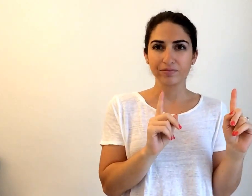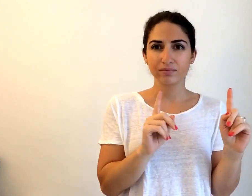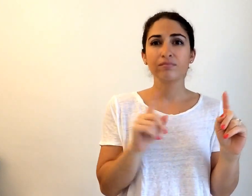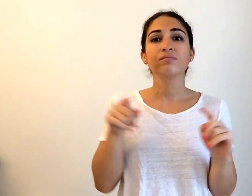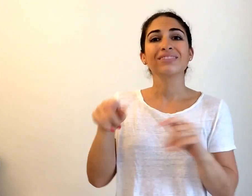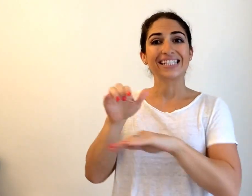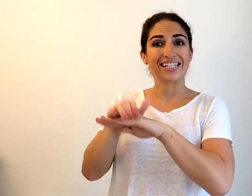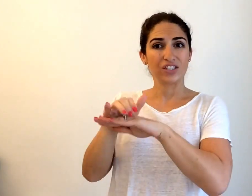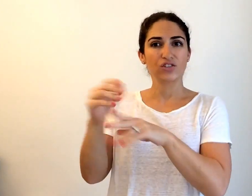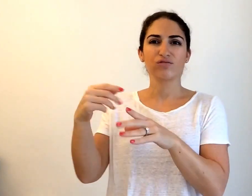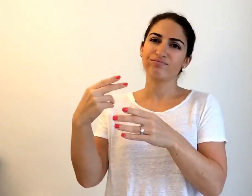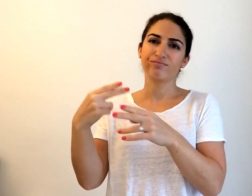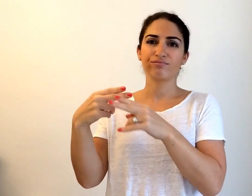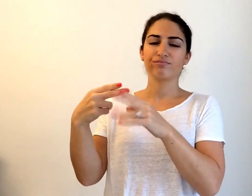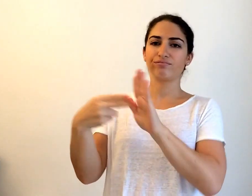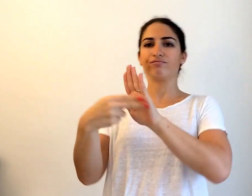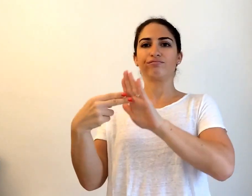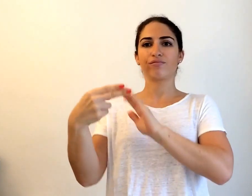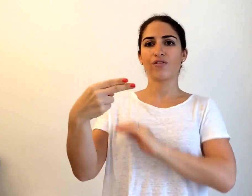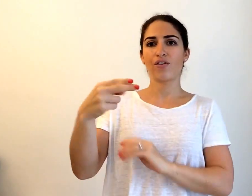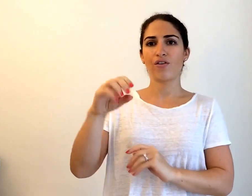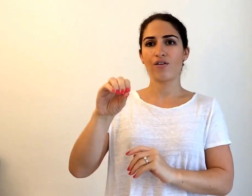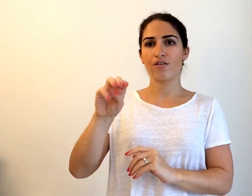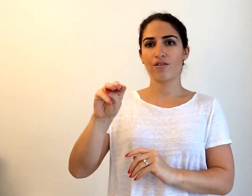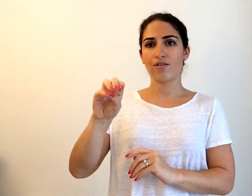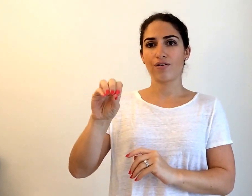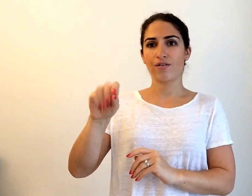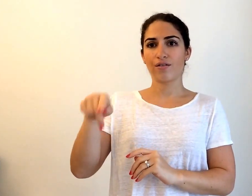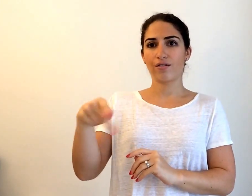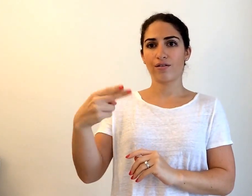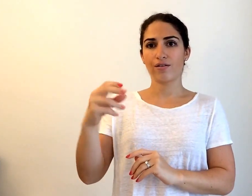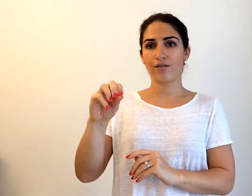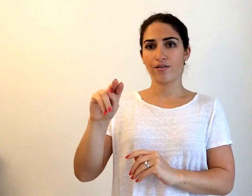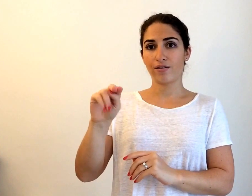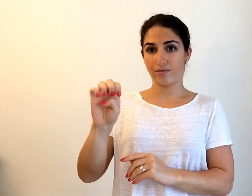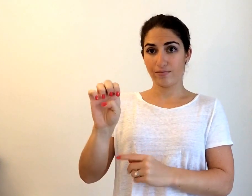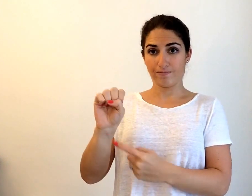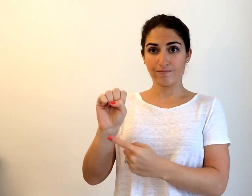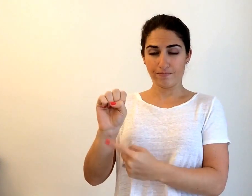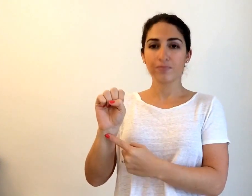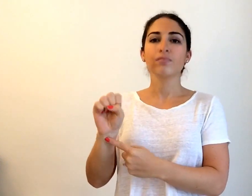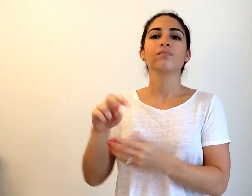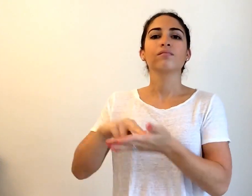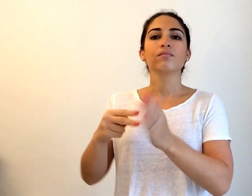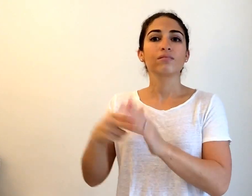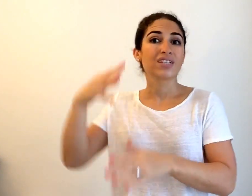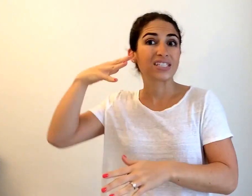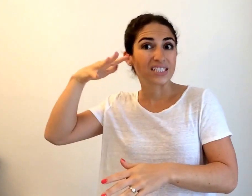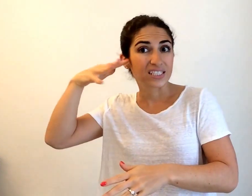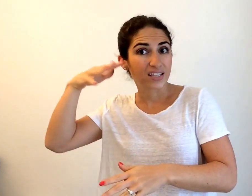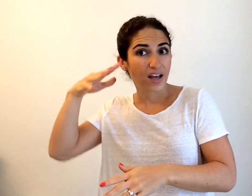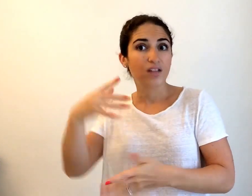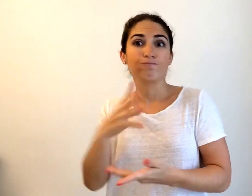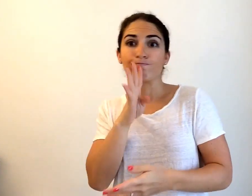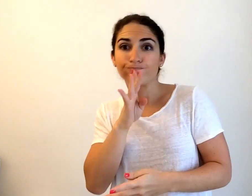different. In English, it's called a homophone, and a homophone means that it